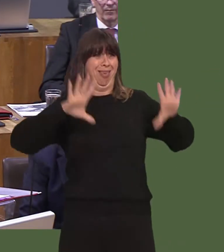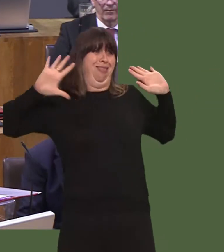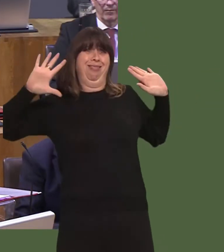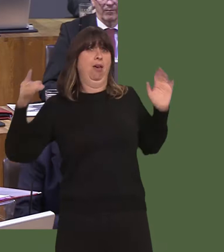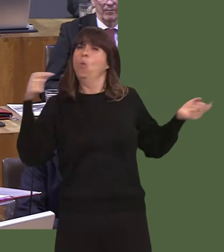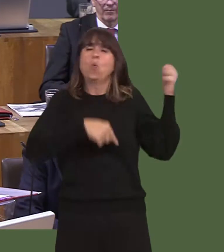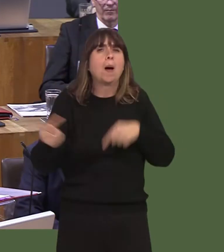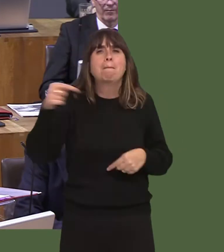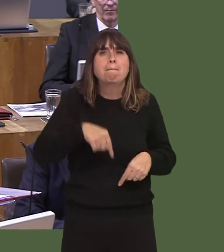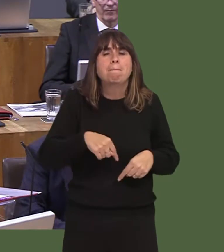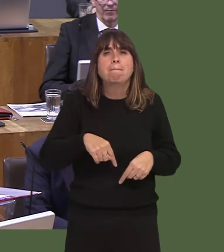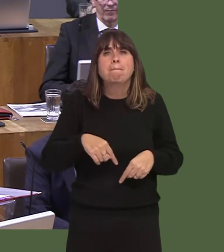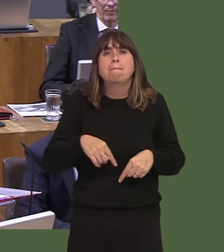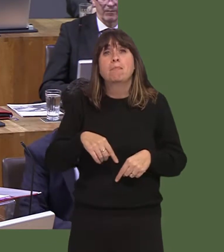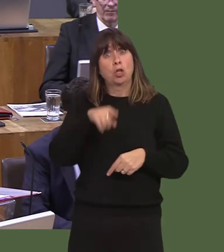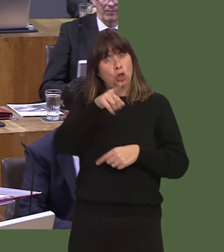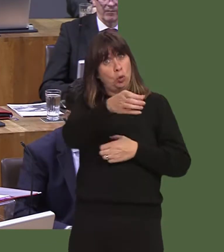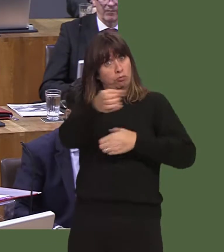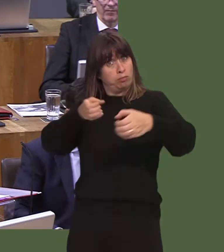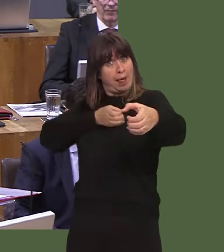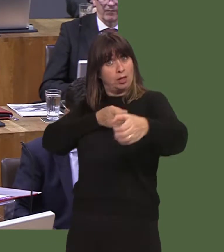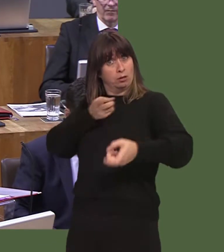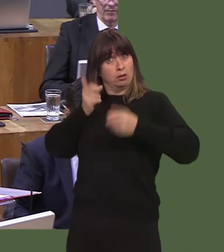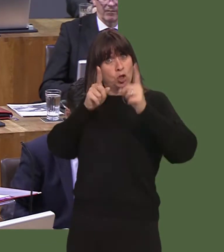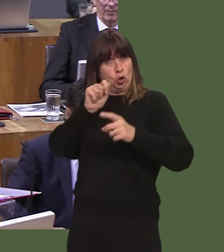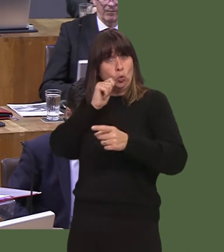but if you're saying that, if you were First Minister, you would conduct negotiations in